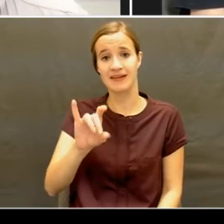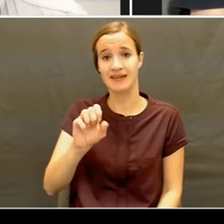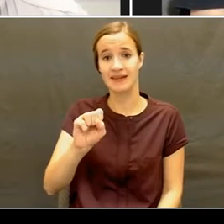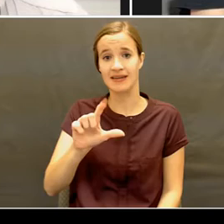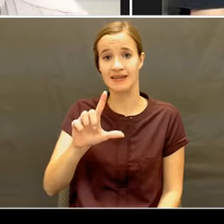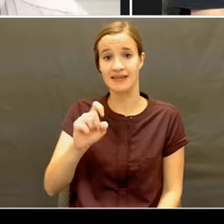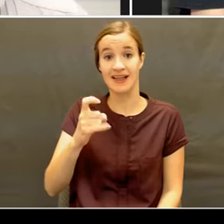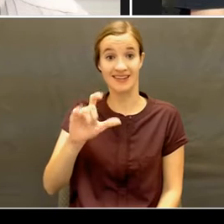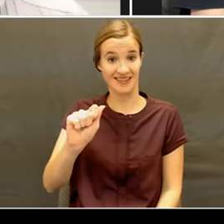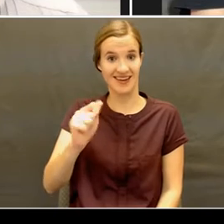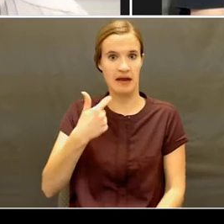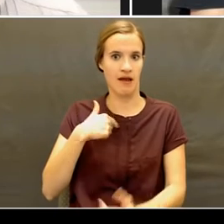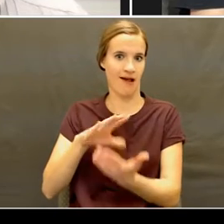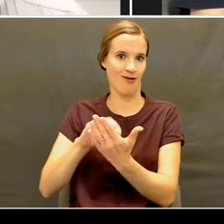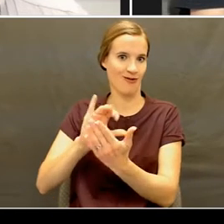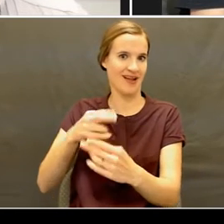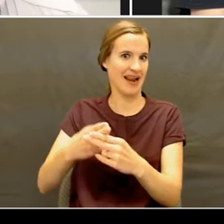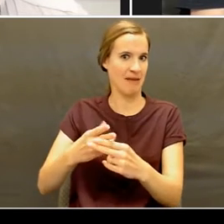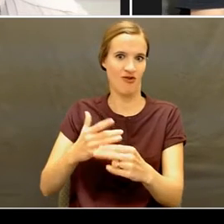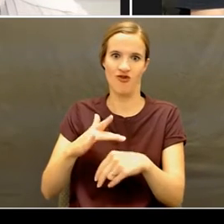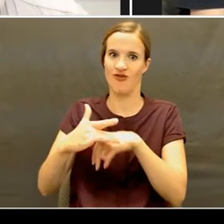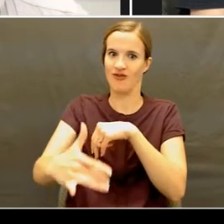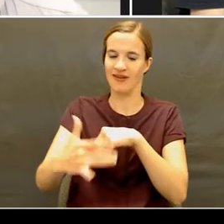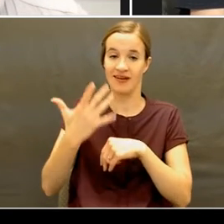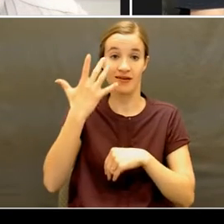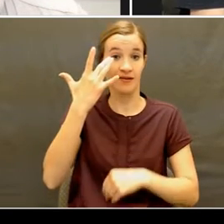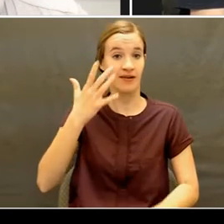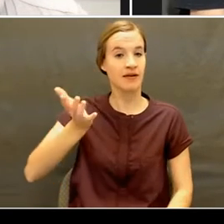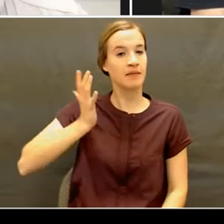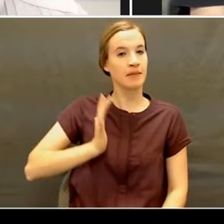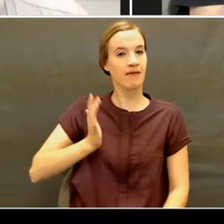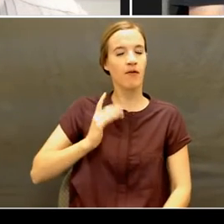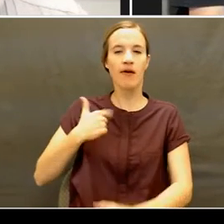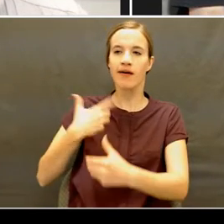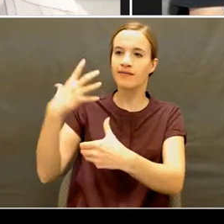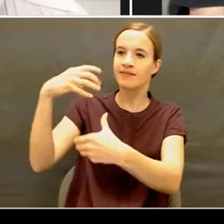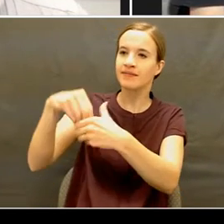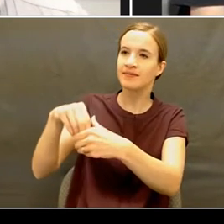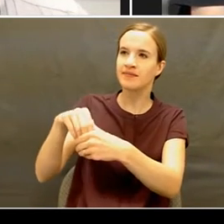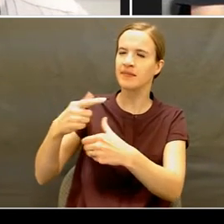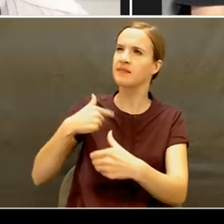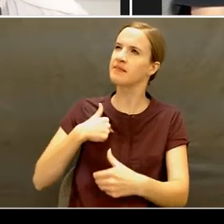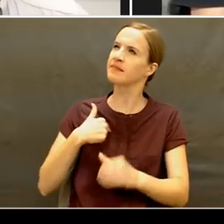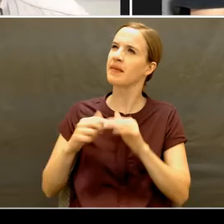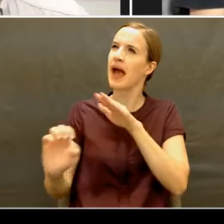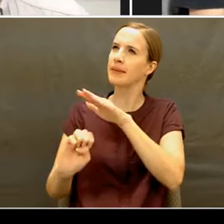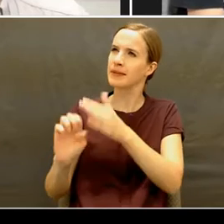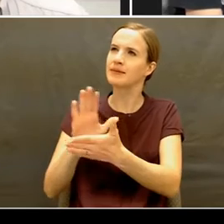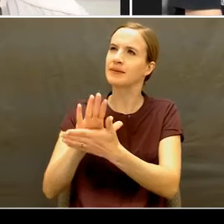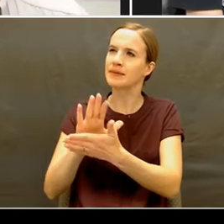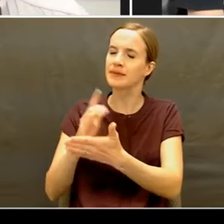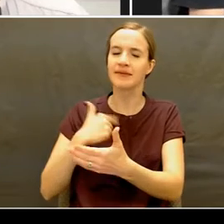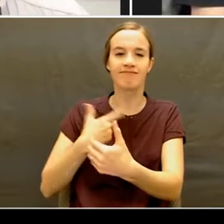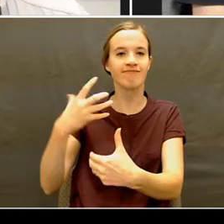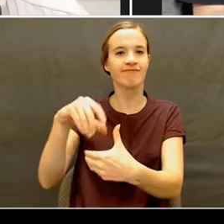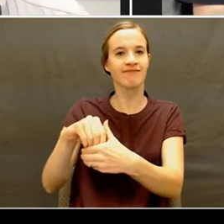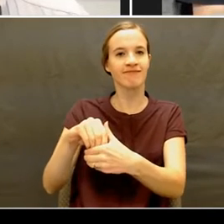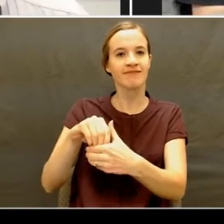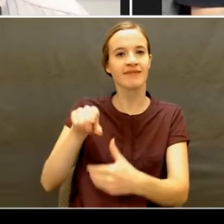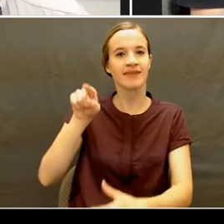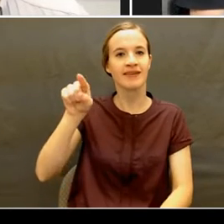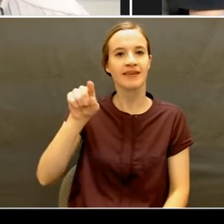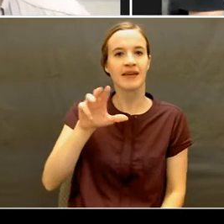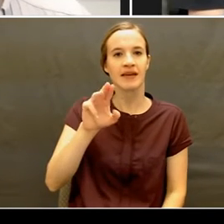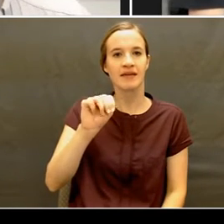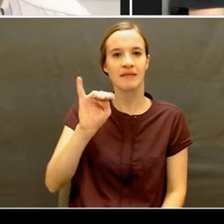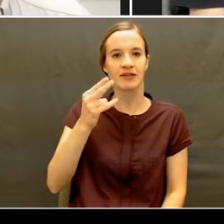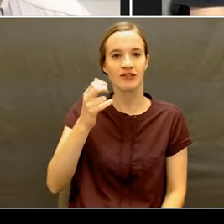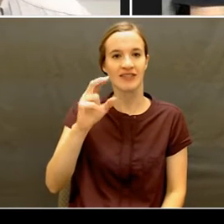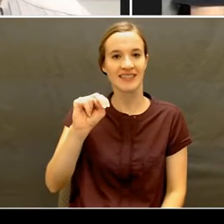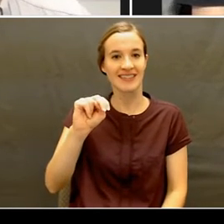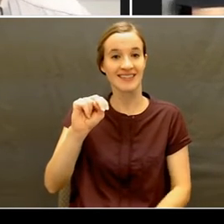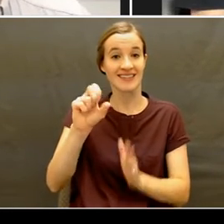grade school, I was in summer, summer session at Michigan State University, where they were looking